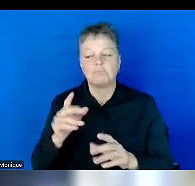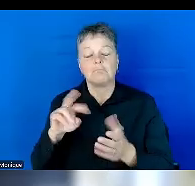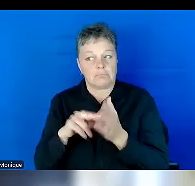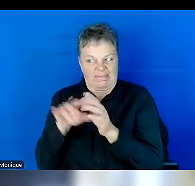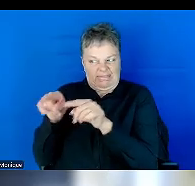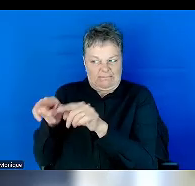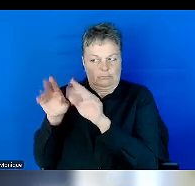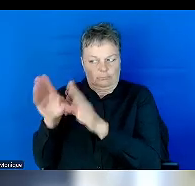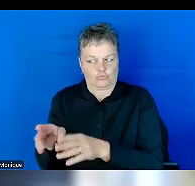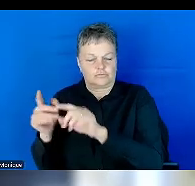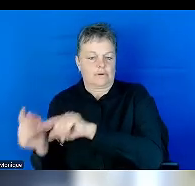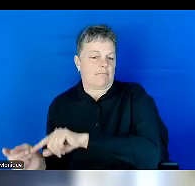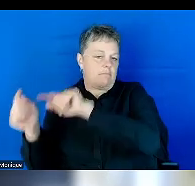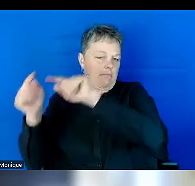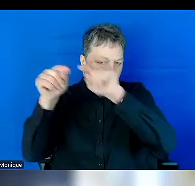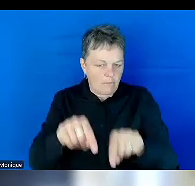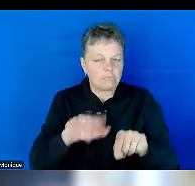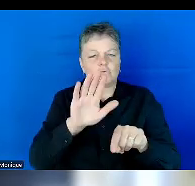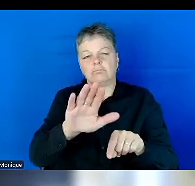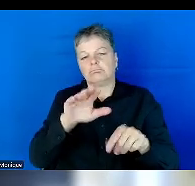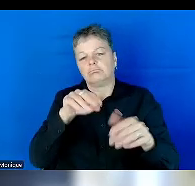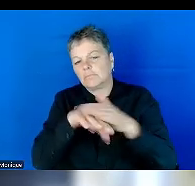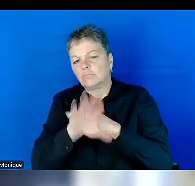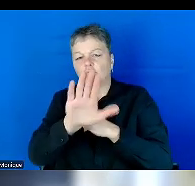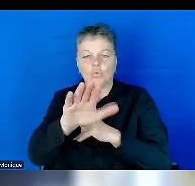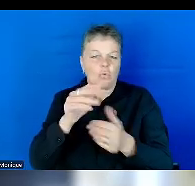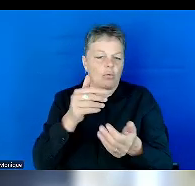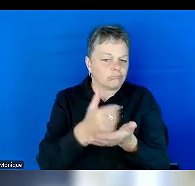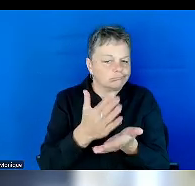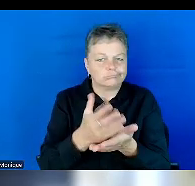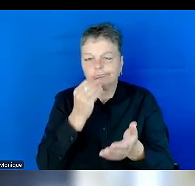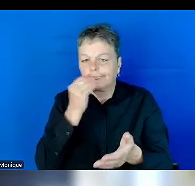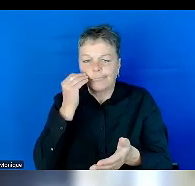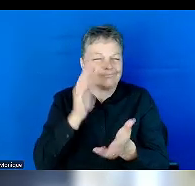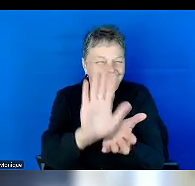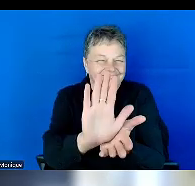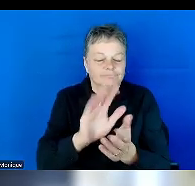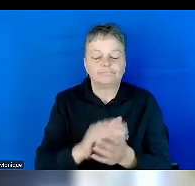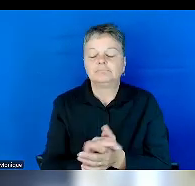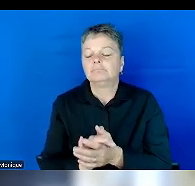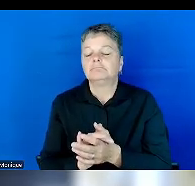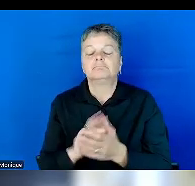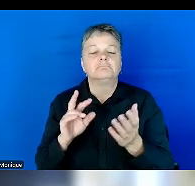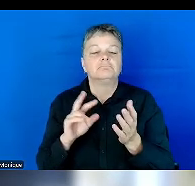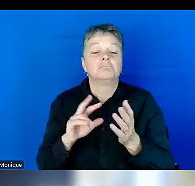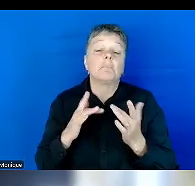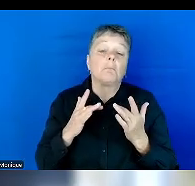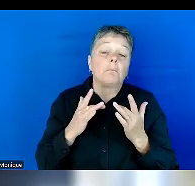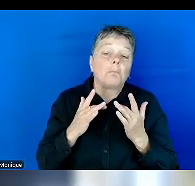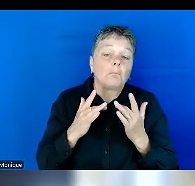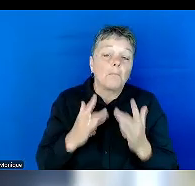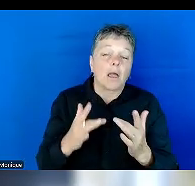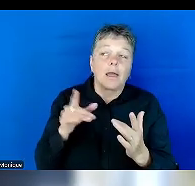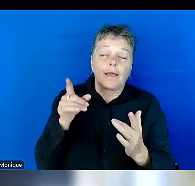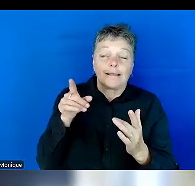a care plan. and it's usually done through the Ontario Health at Home as it's now known